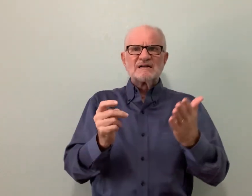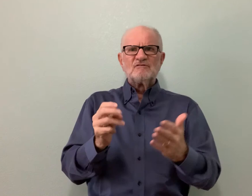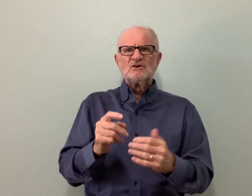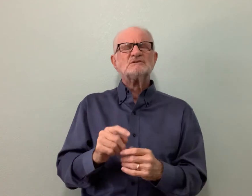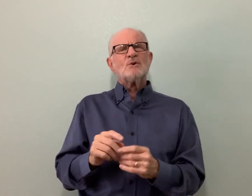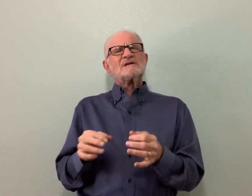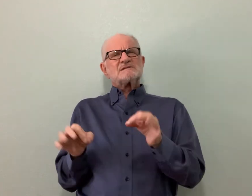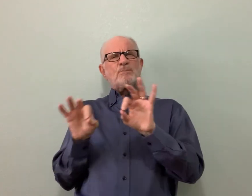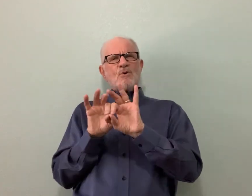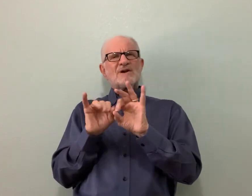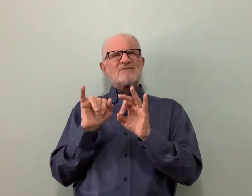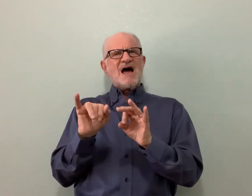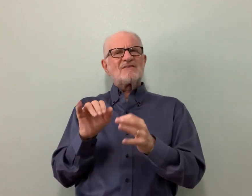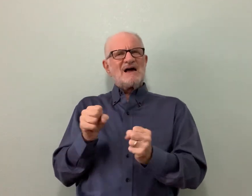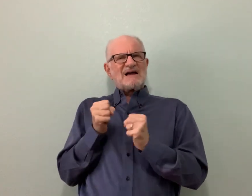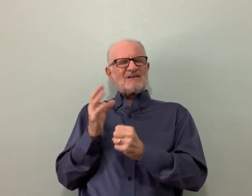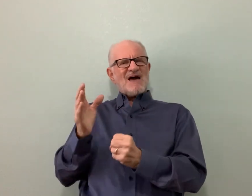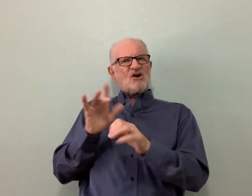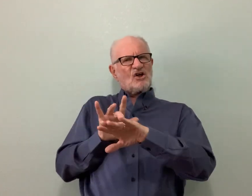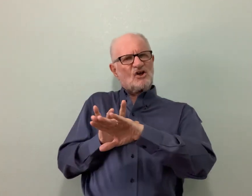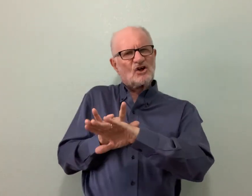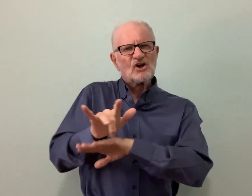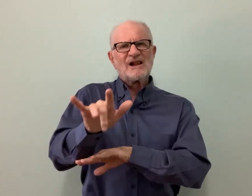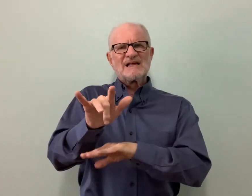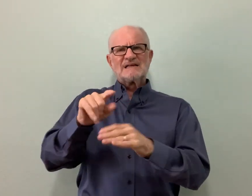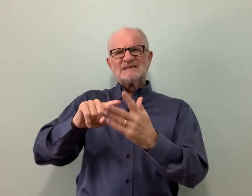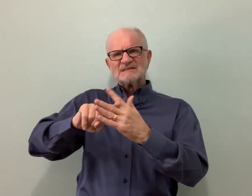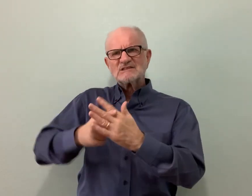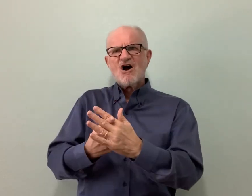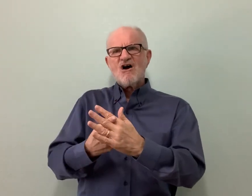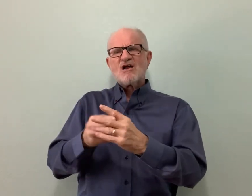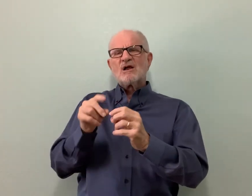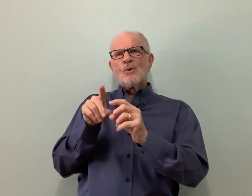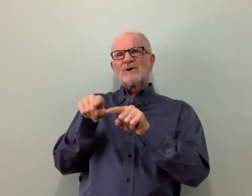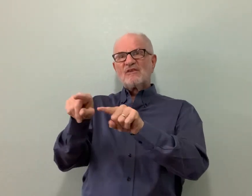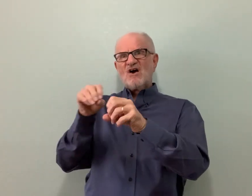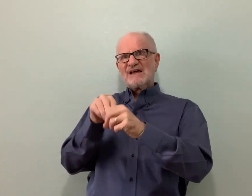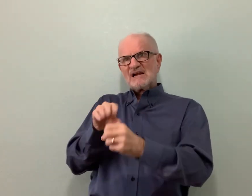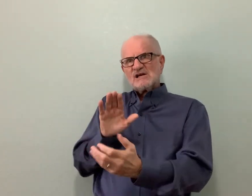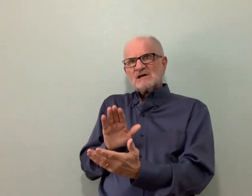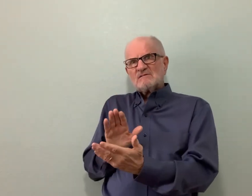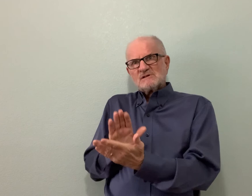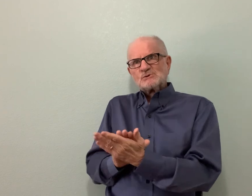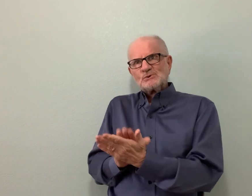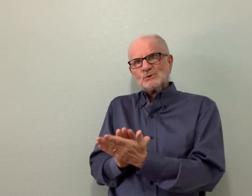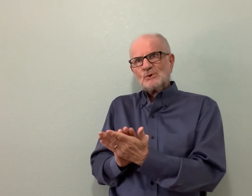So it’s important that they get their earliest start while they’re in school,